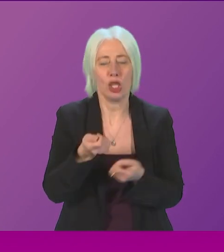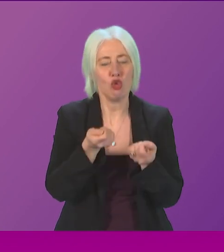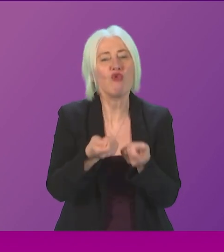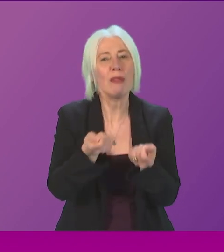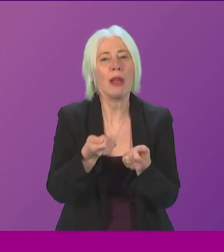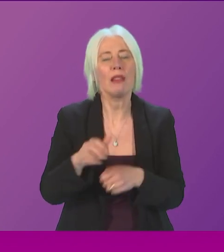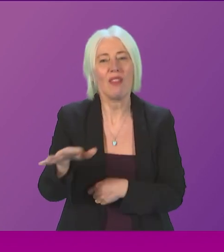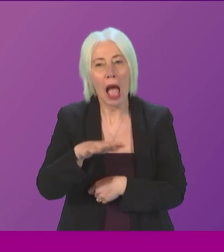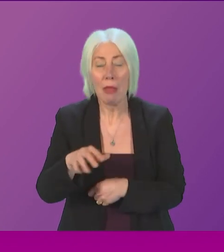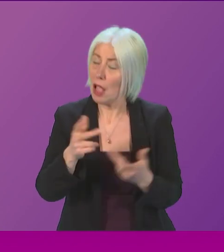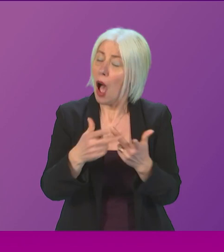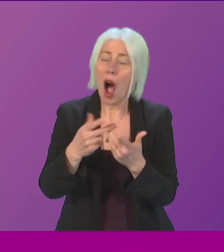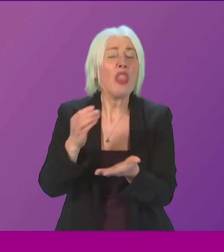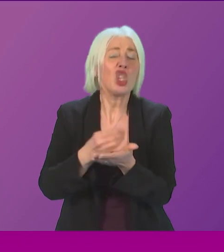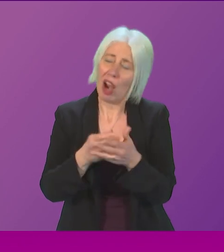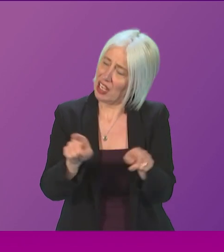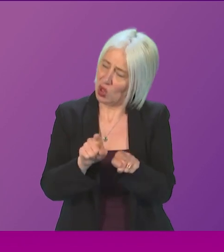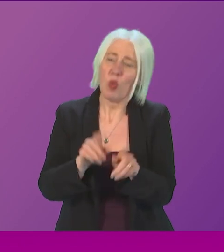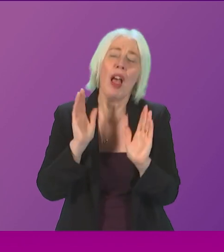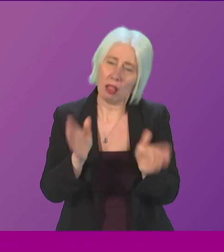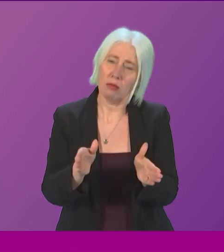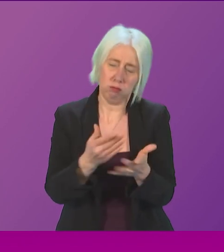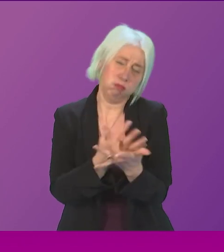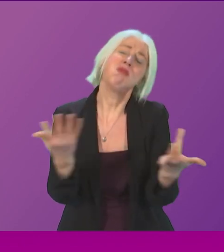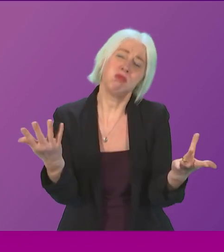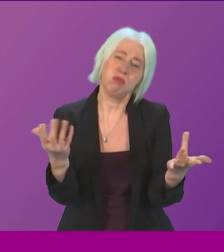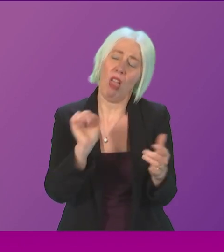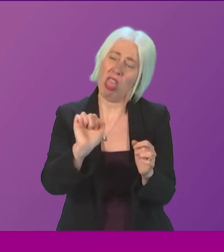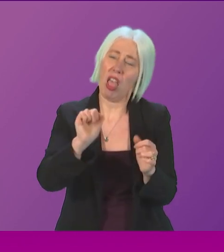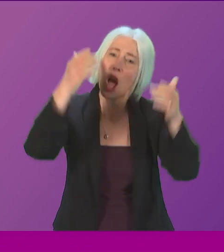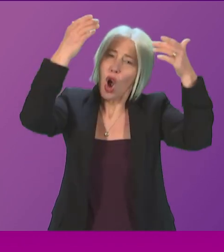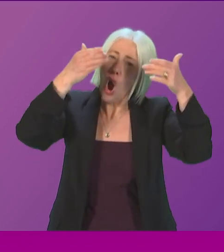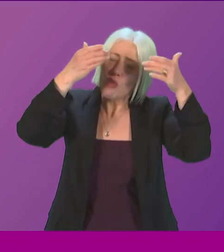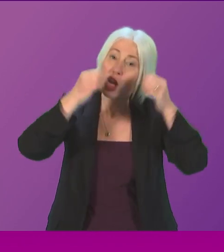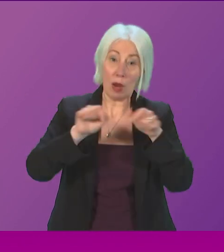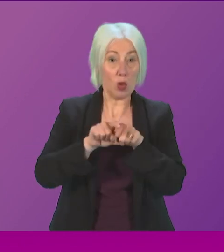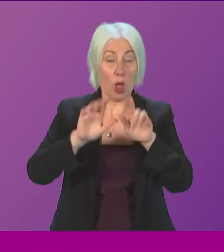Countless other charities were represented at the coronation.